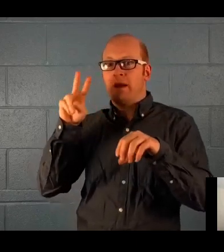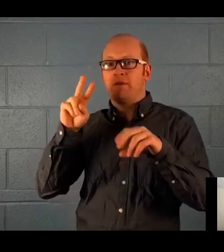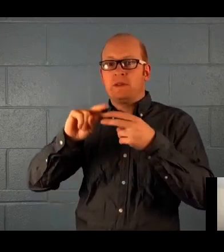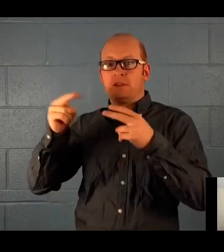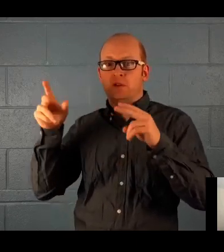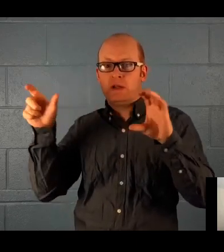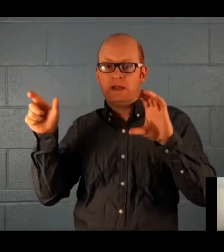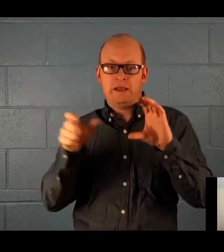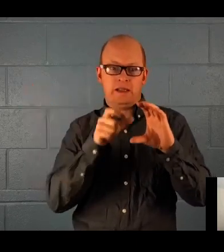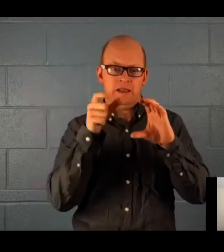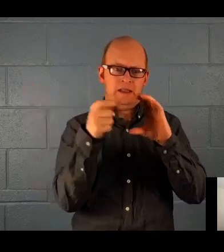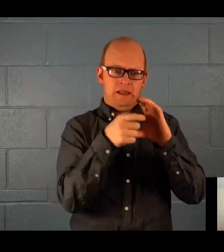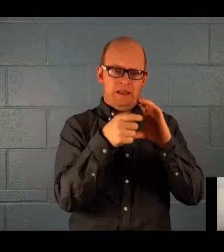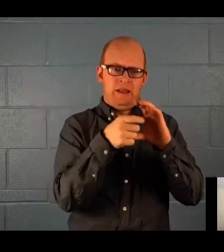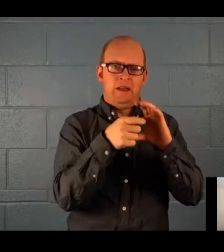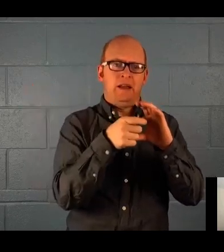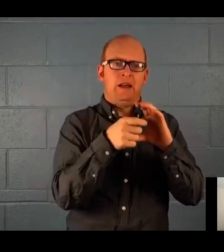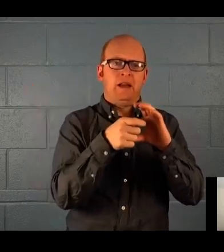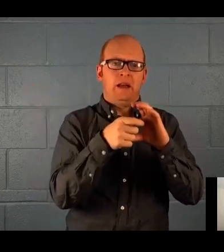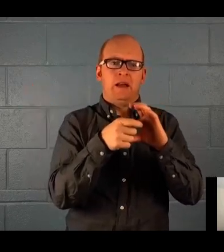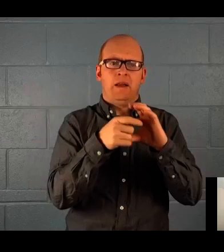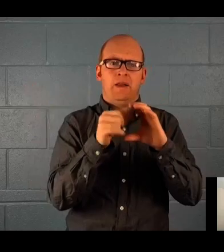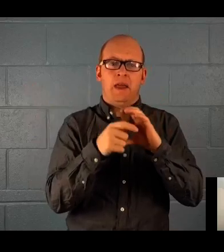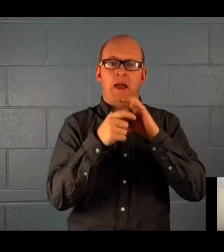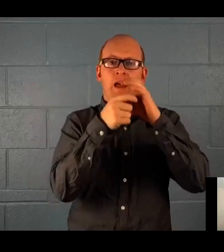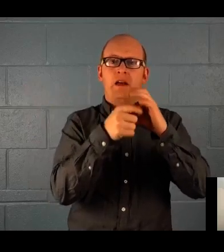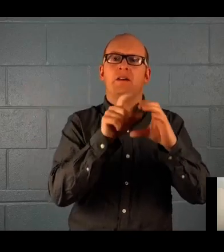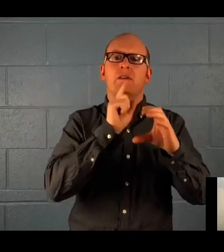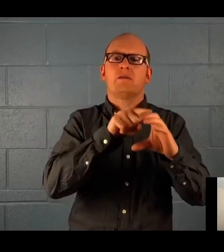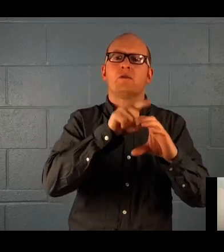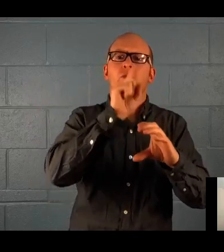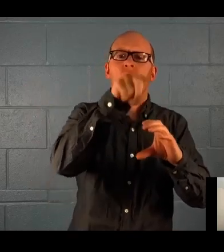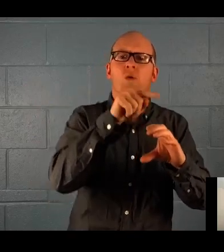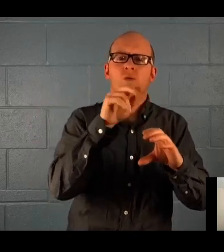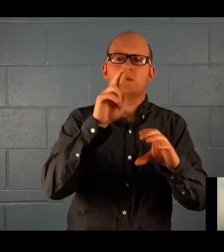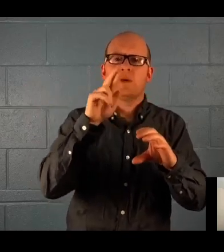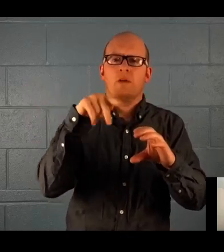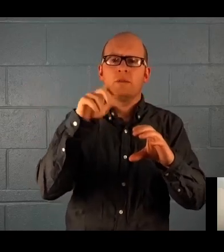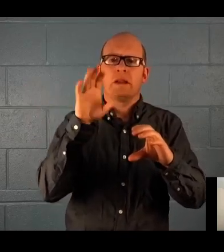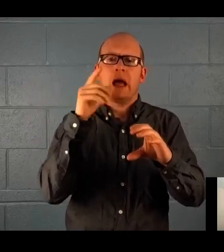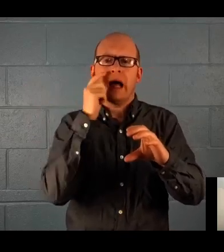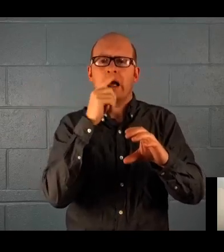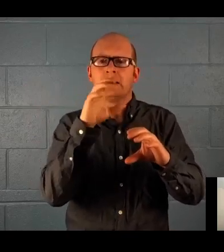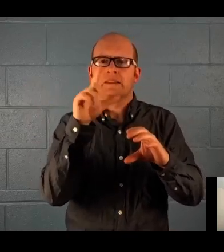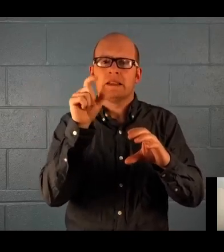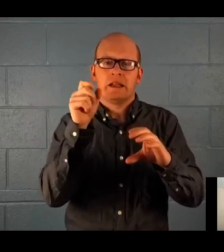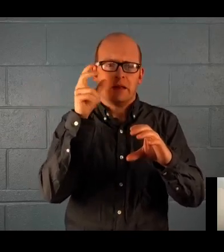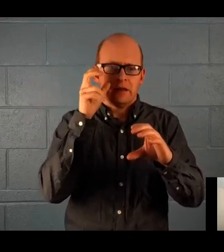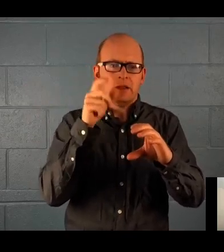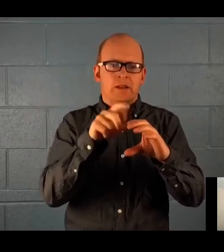We then ask that virus to infect the cells of the retina, release that normal copy of myosin VIIA.